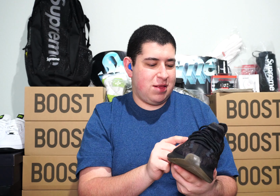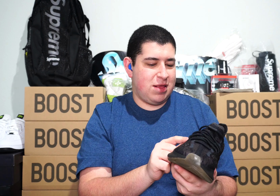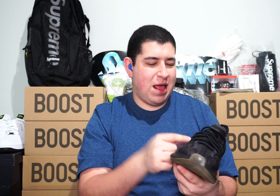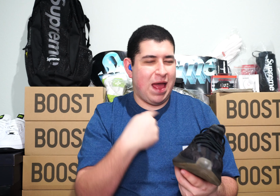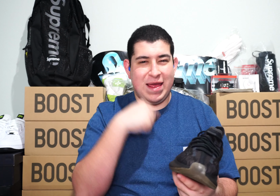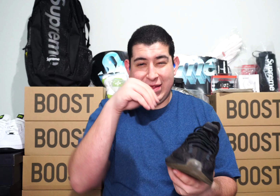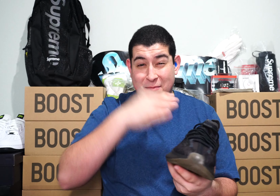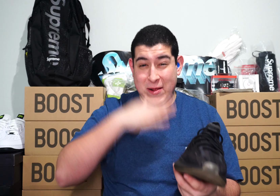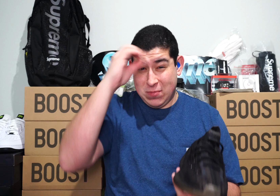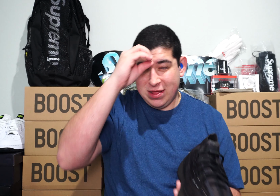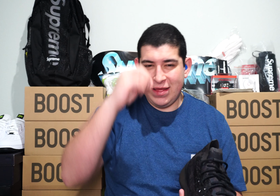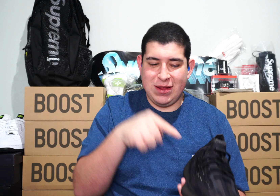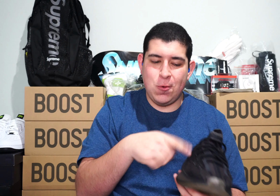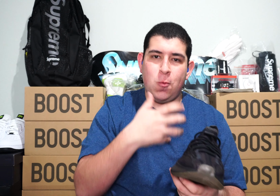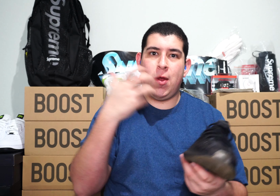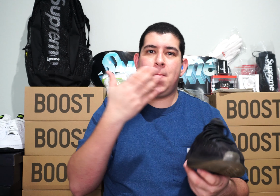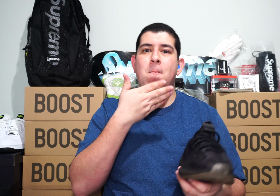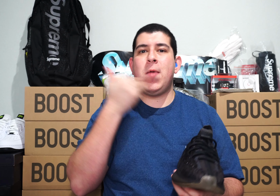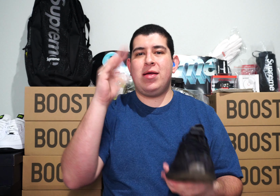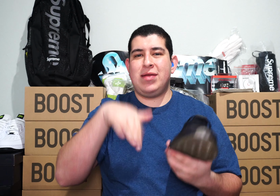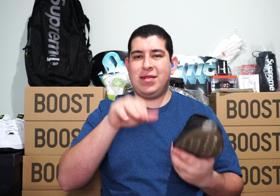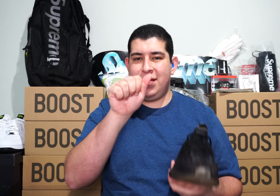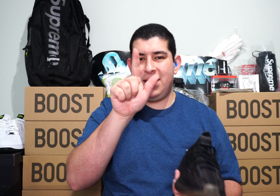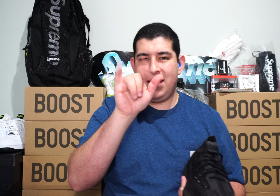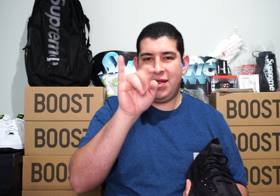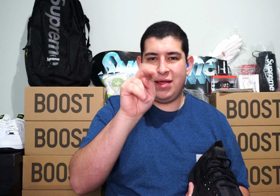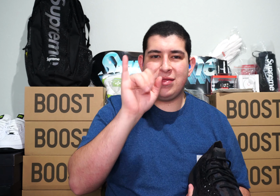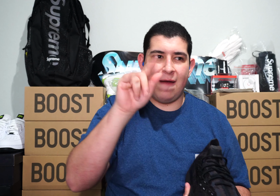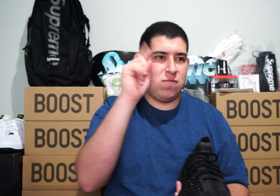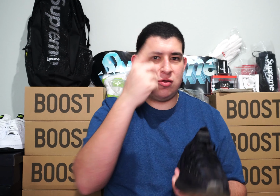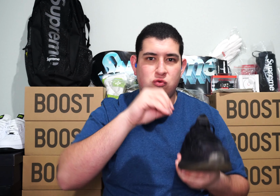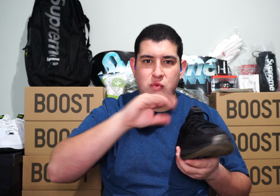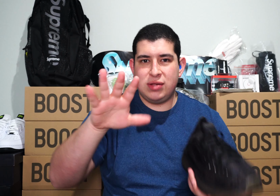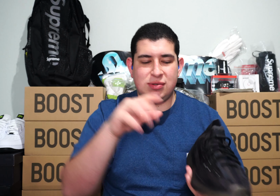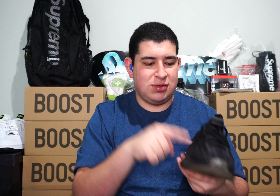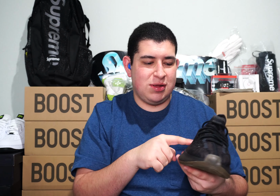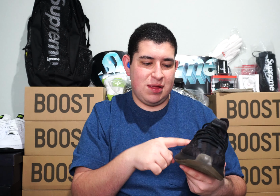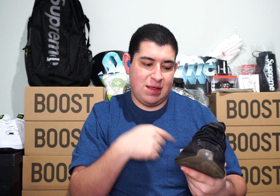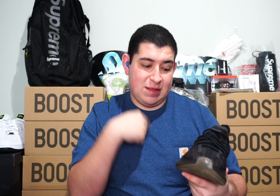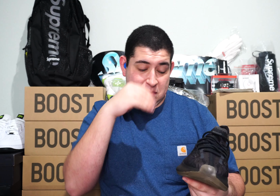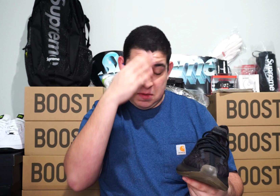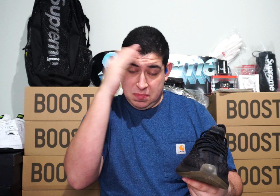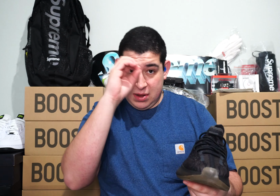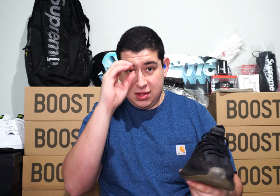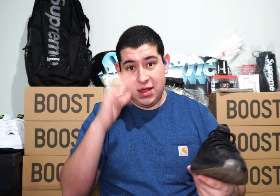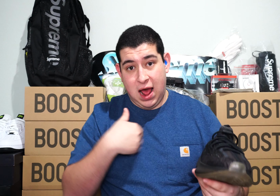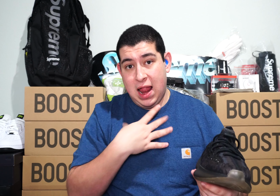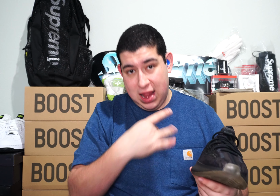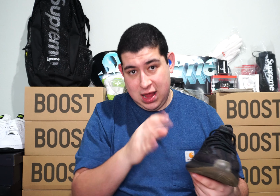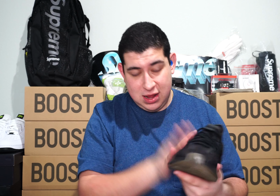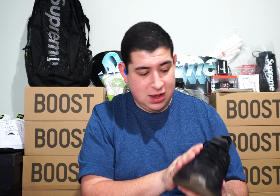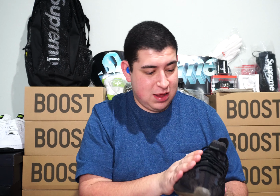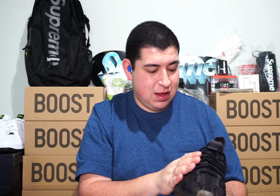In my opinion, this is best color way than Alien (First color way).